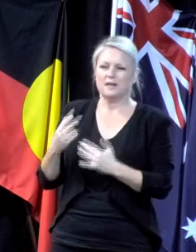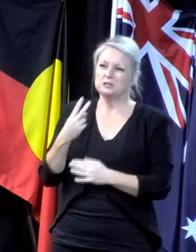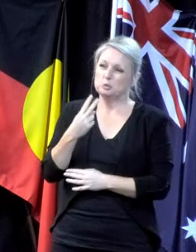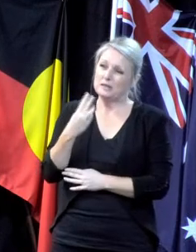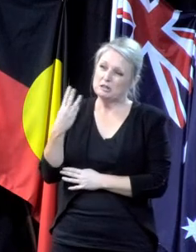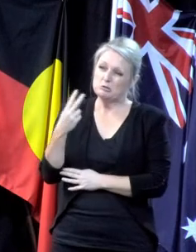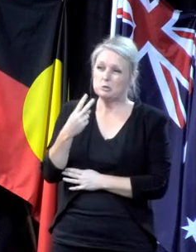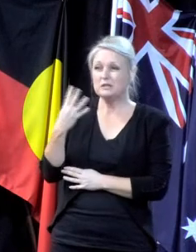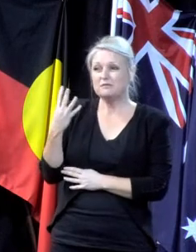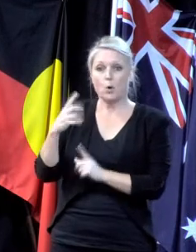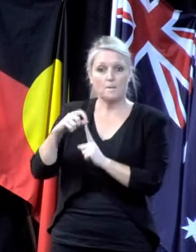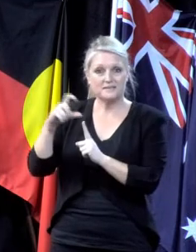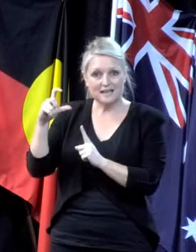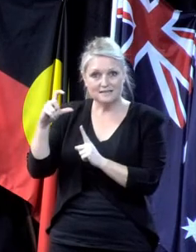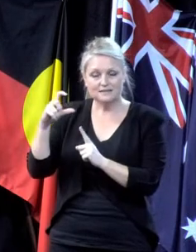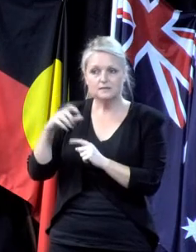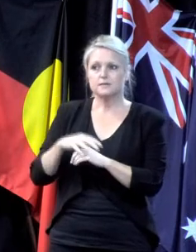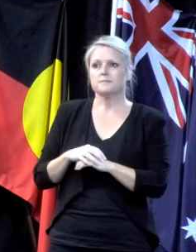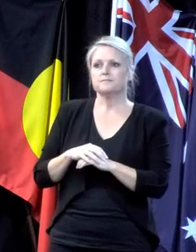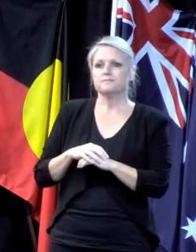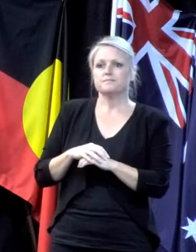Probably the other factor that I have is that